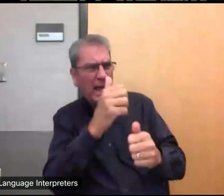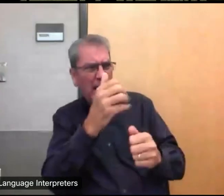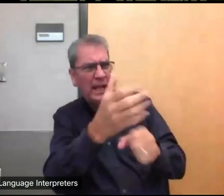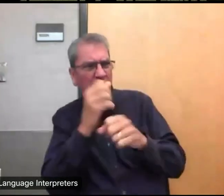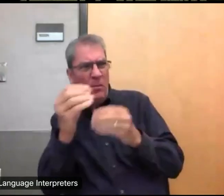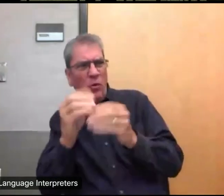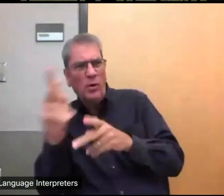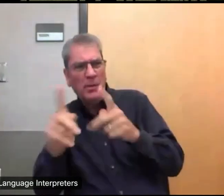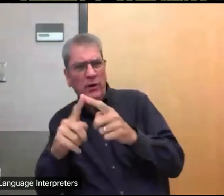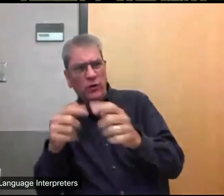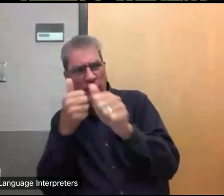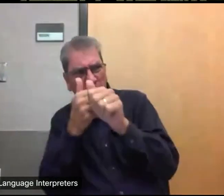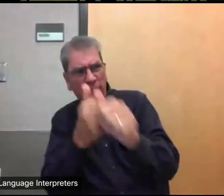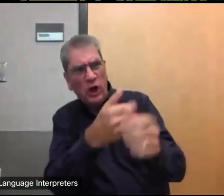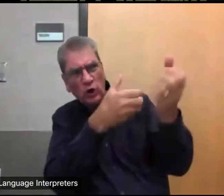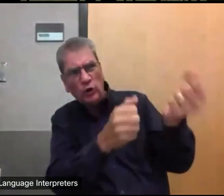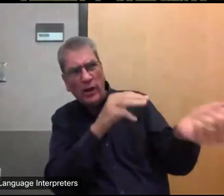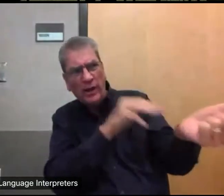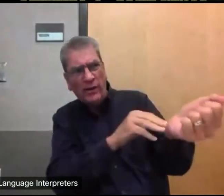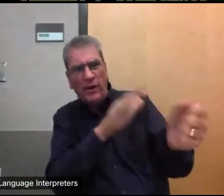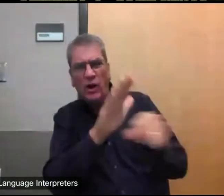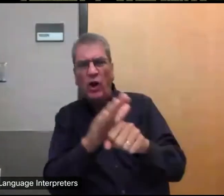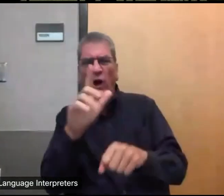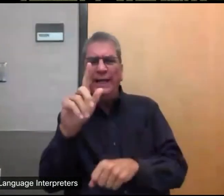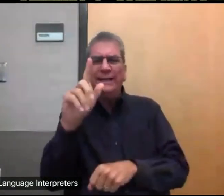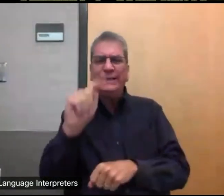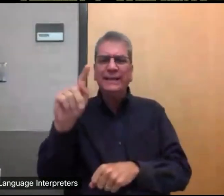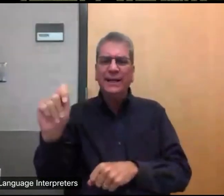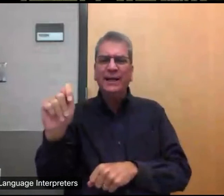trusted physicians on tech talk or find the people who already have a 1Billion followers